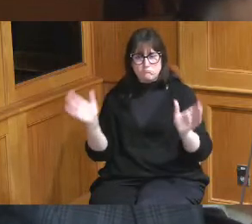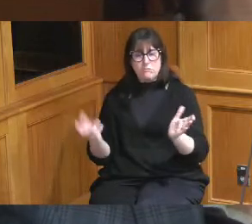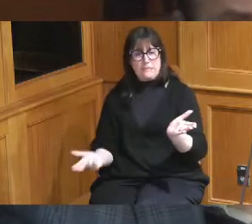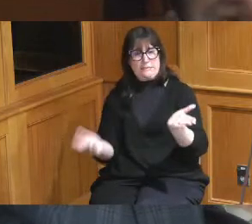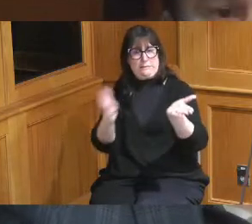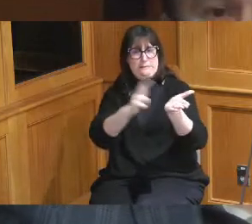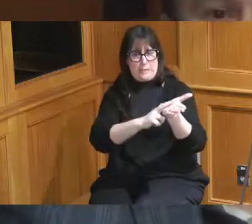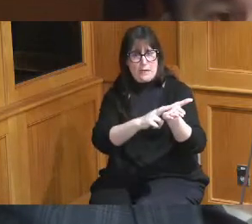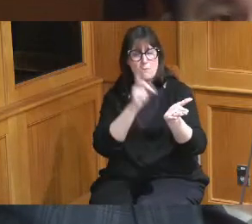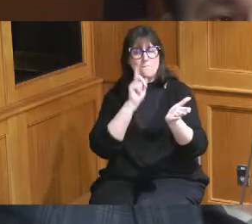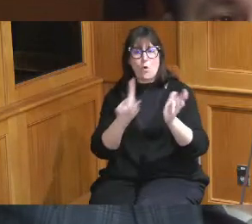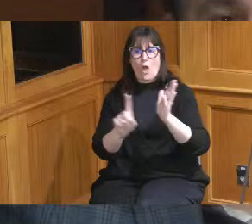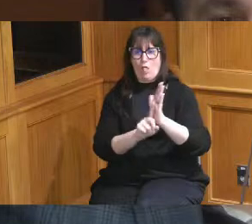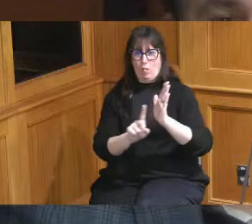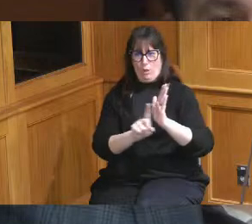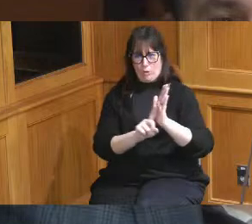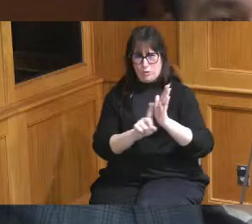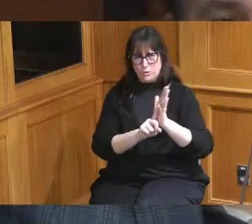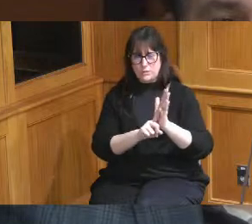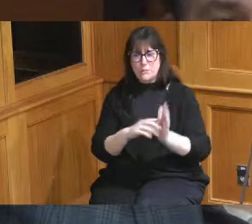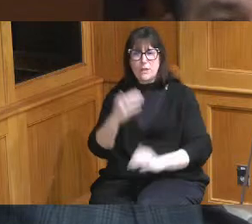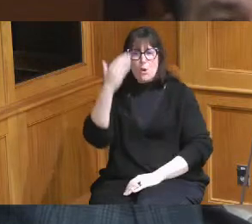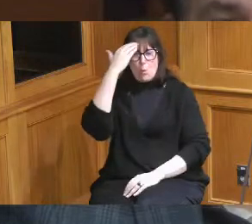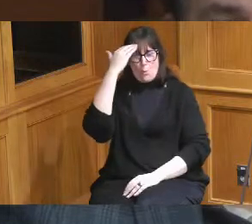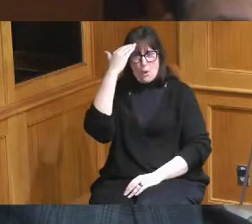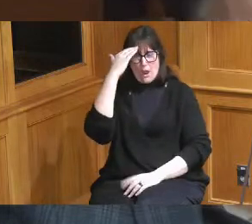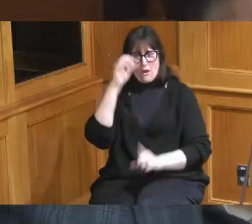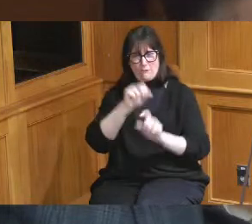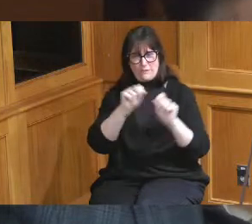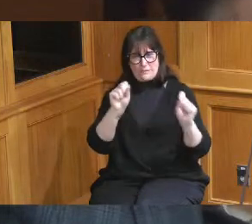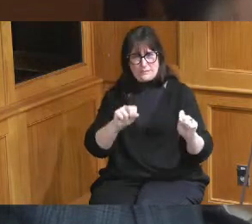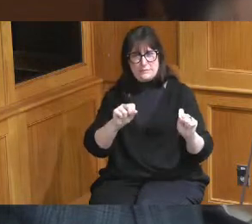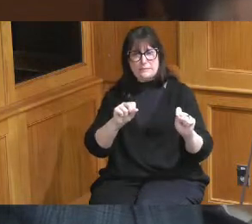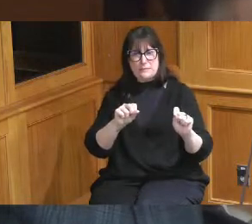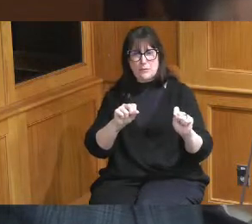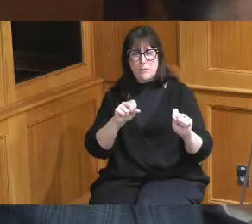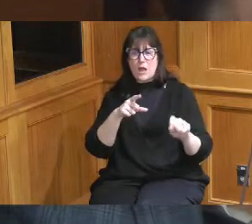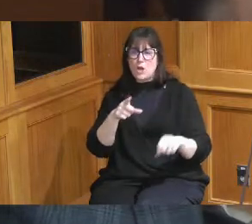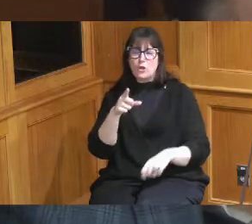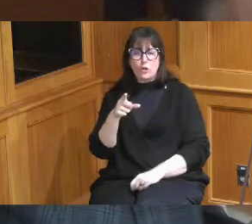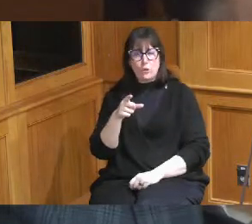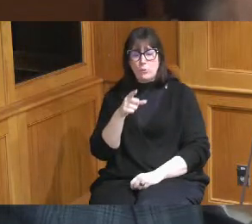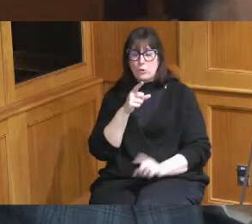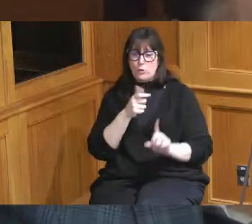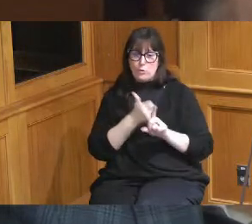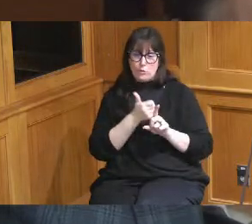alerts be aware of the alerts and and like I said you've been screaming from the rooftops on it but